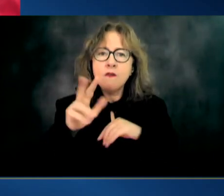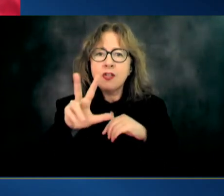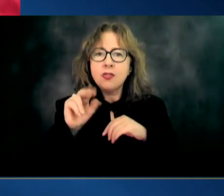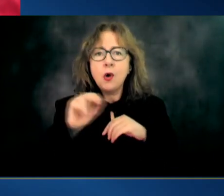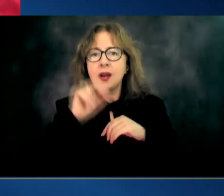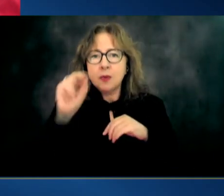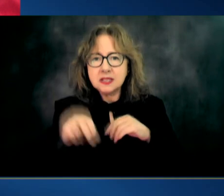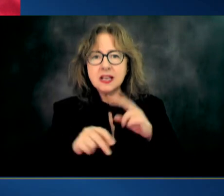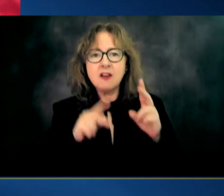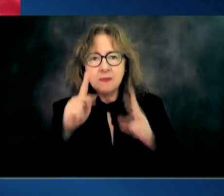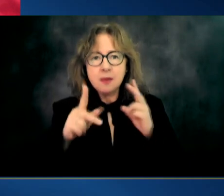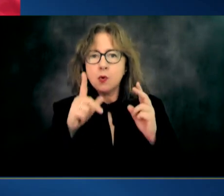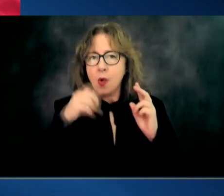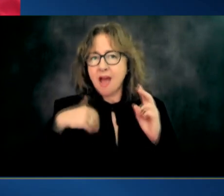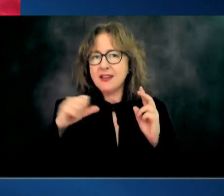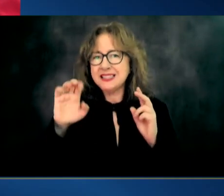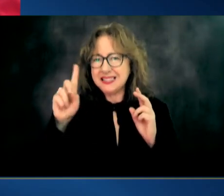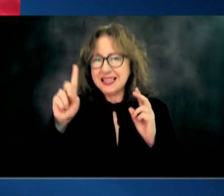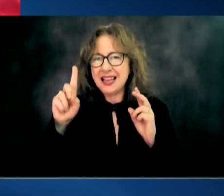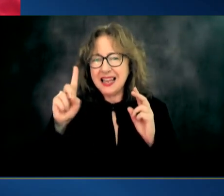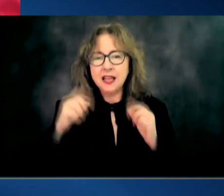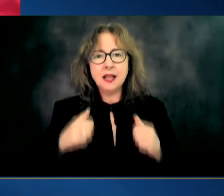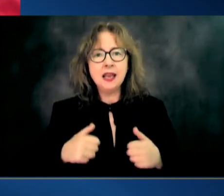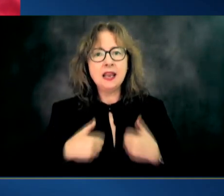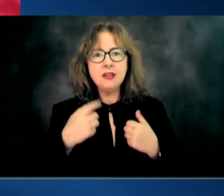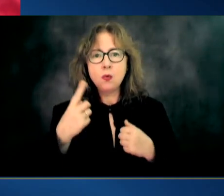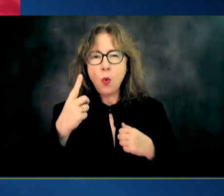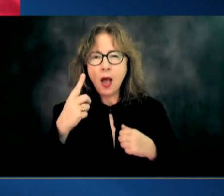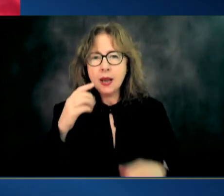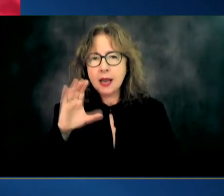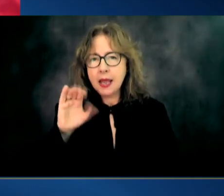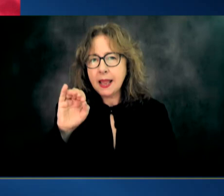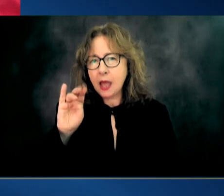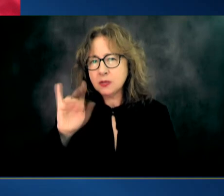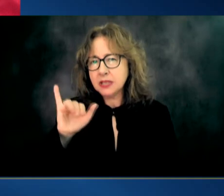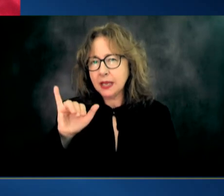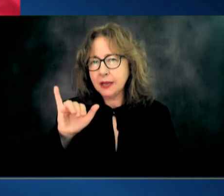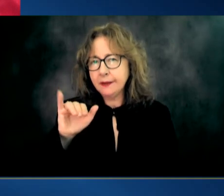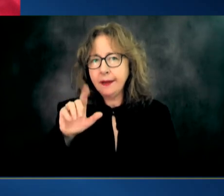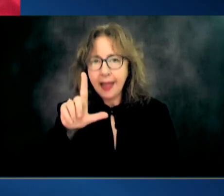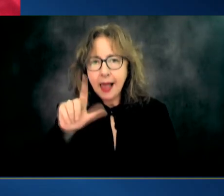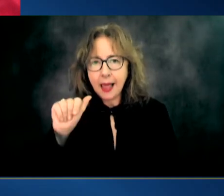in California resides in just one county, which is LA County. But unfortunately,